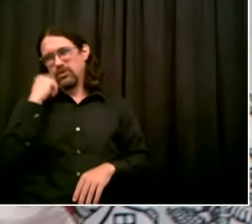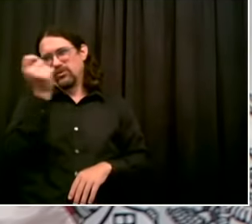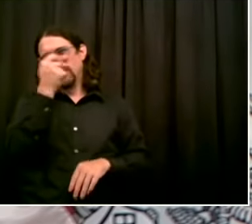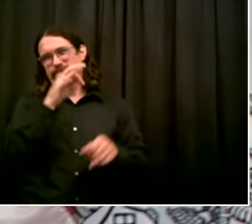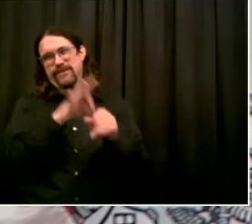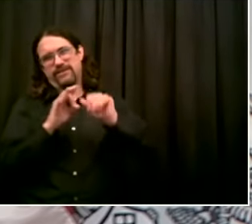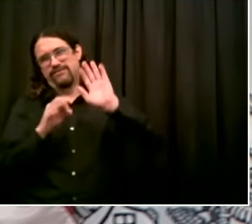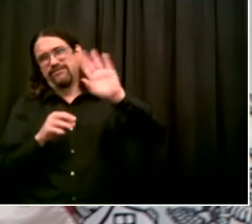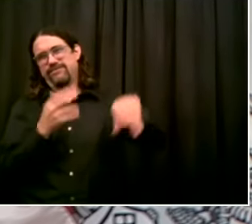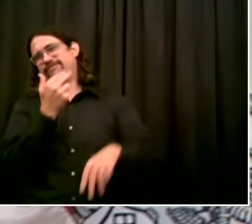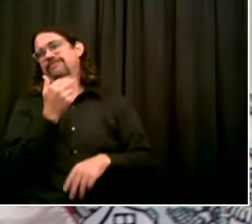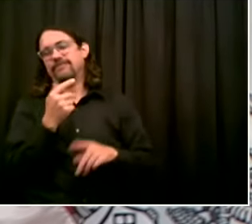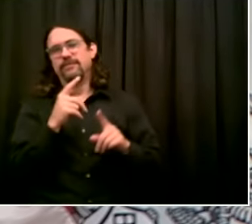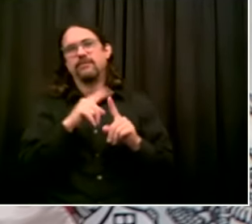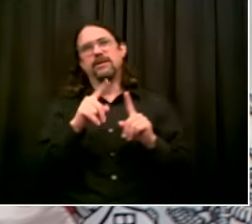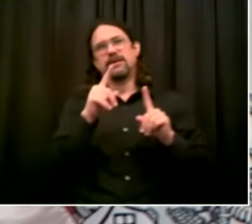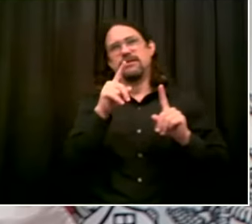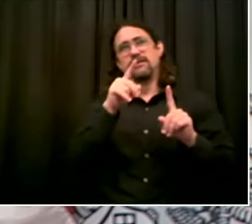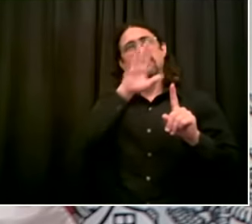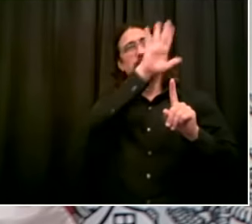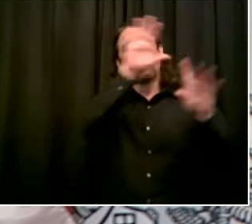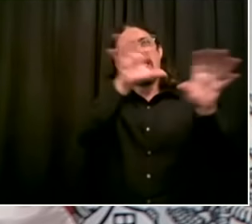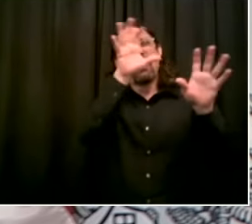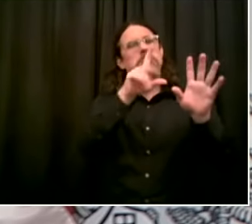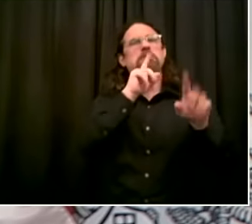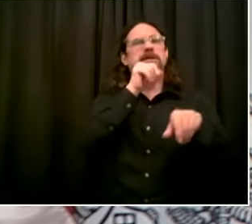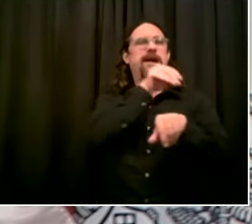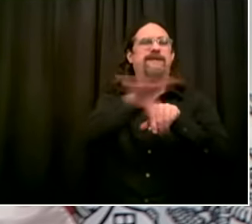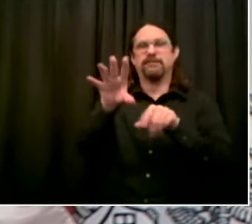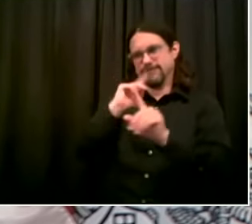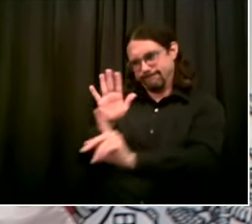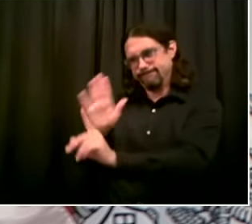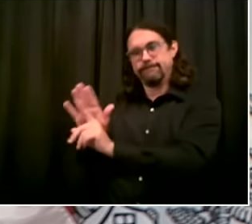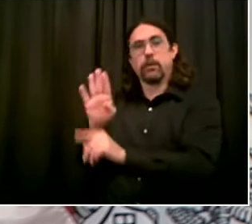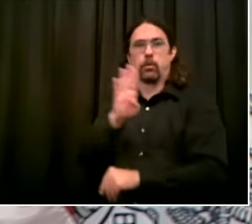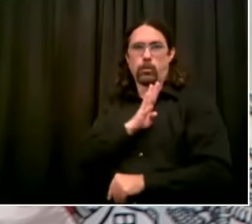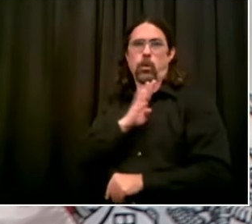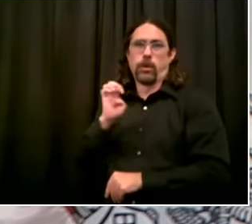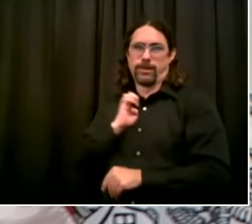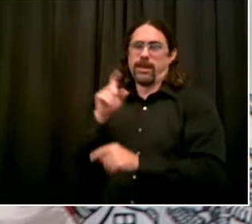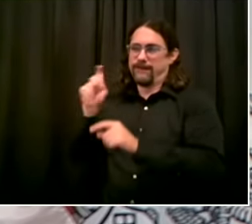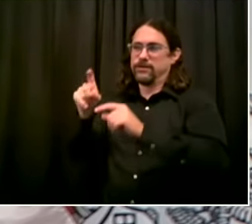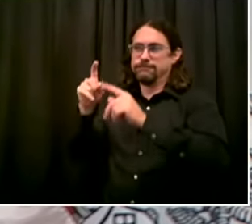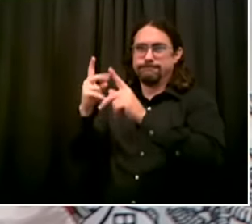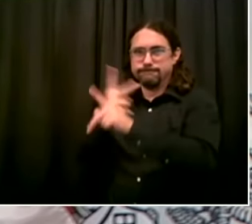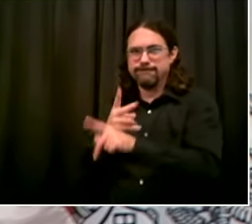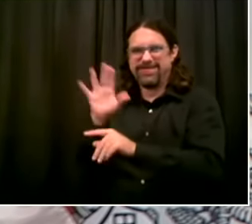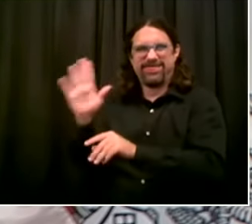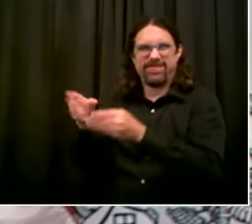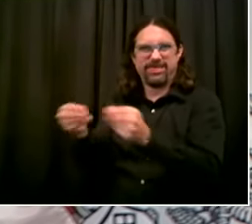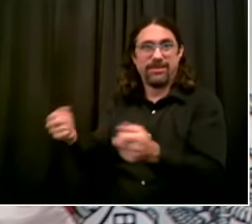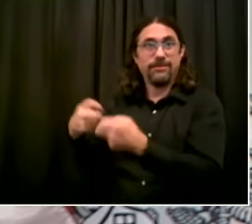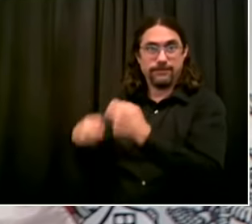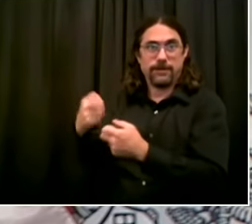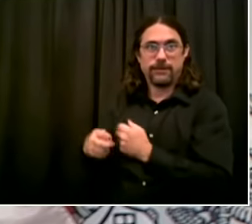HAPPENING BEFORE WE GOT TO THIS ELECTION, EVEN OTHER TYPES OF ELECTIONS, PELOPE ARE FEELING TREMENDOUSLY ENGAGED IN.